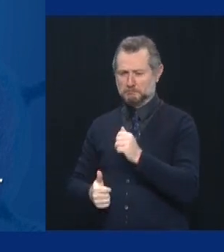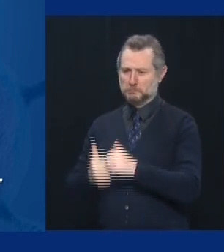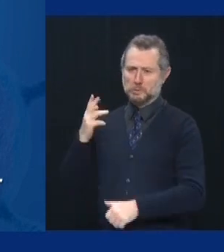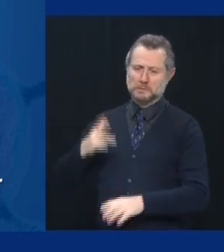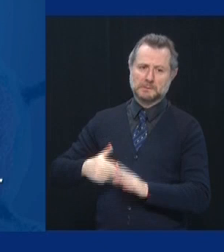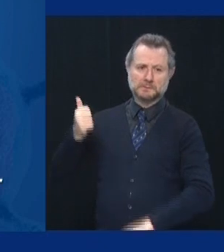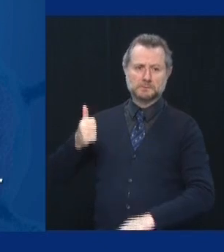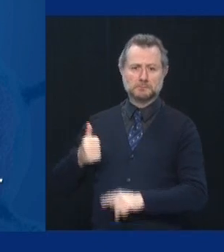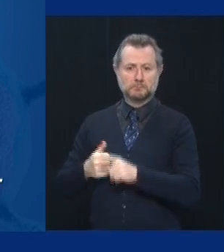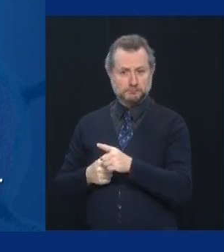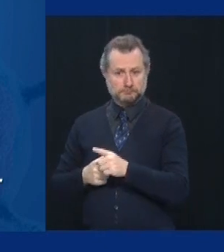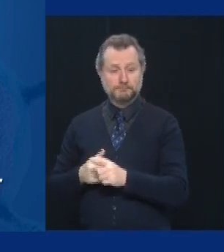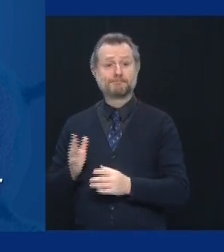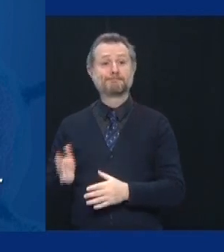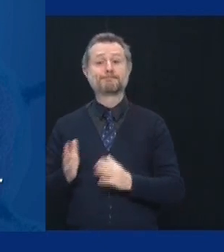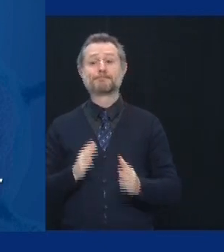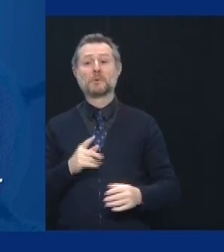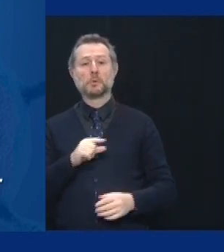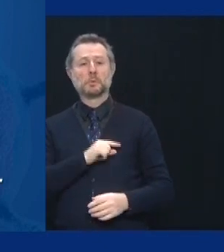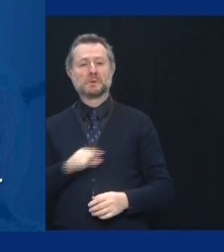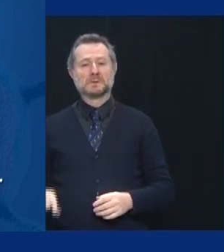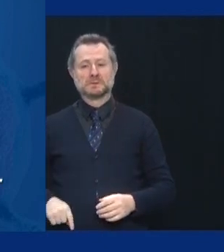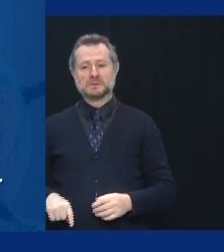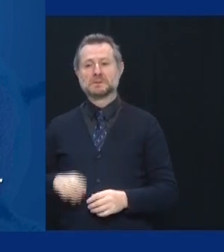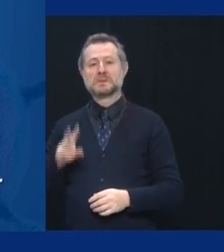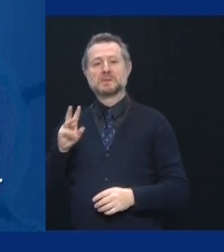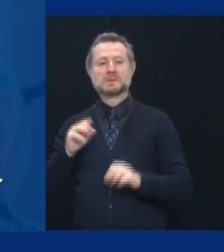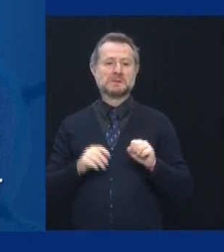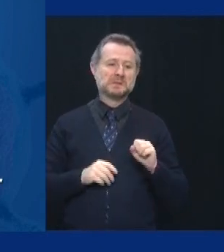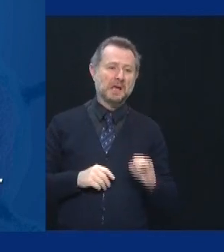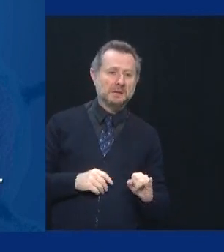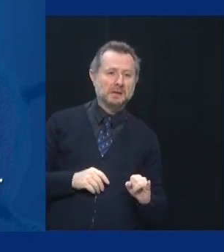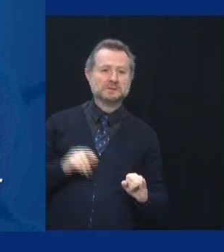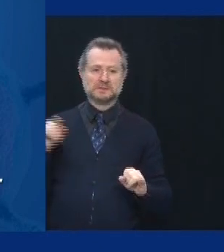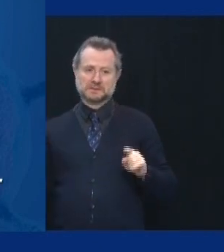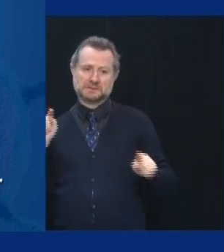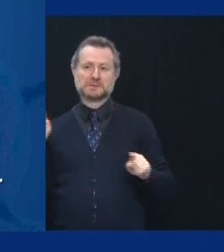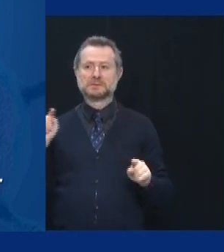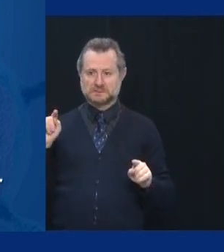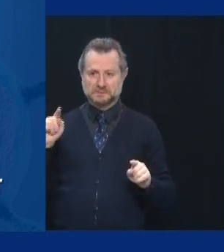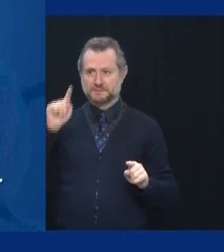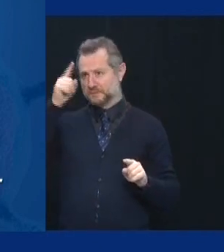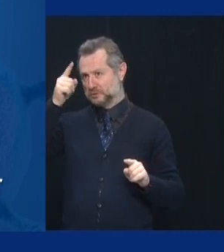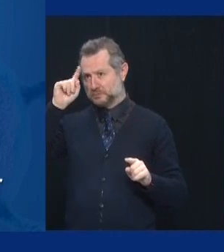THAT'S PROBLEMATIC, AND THAT'S MOVED, BY THE WAY. WITHIN THE CITY, THE BRONX IS THE HIGHEST.